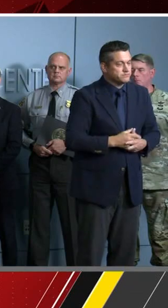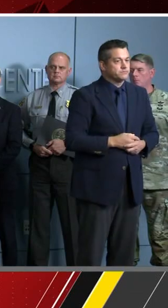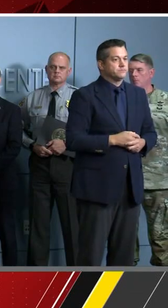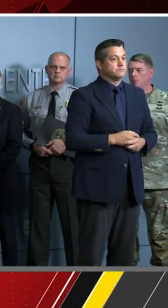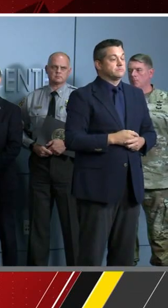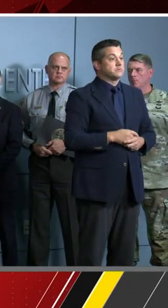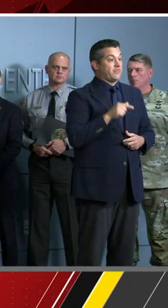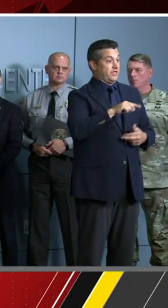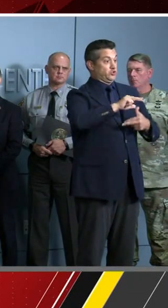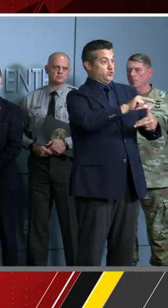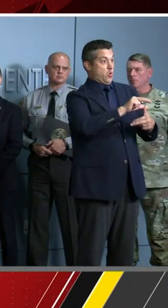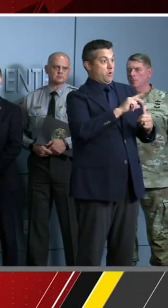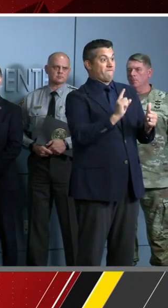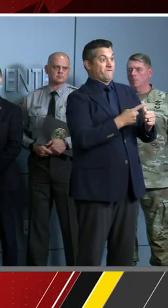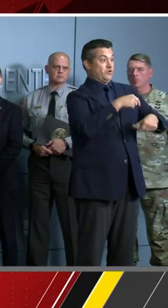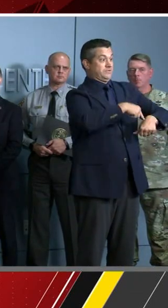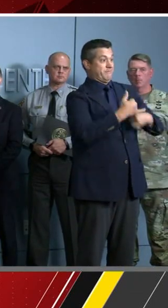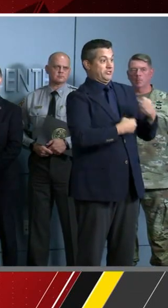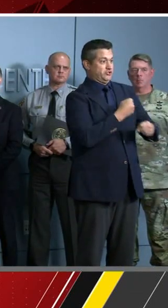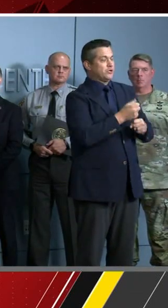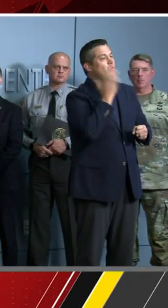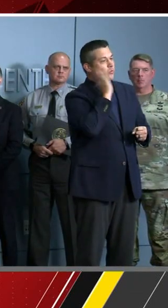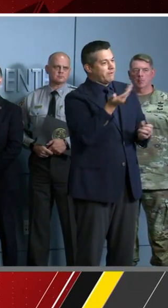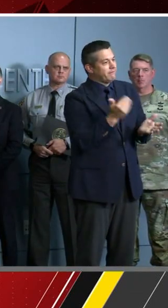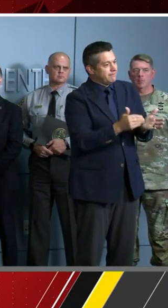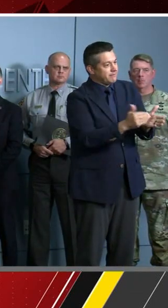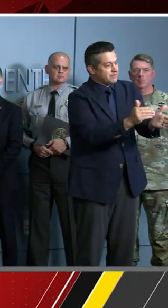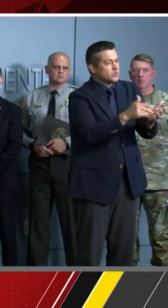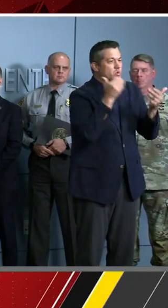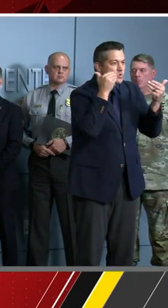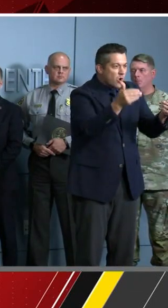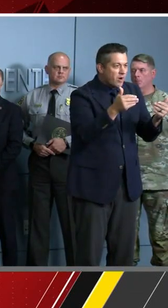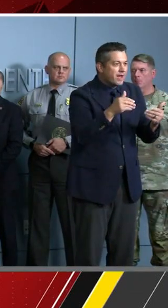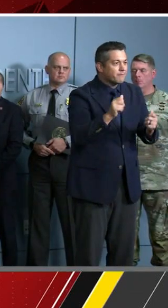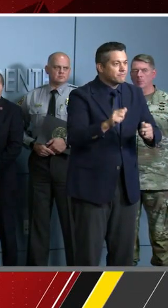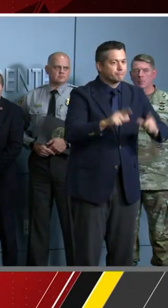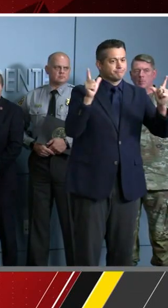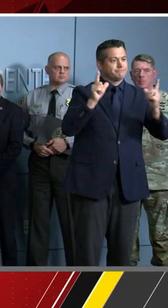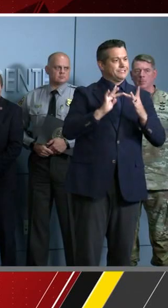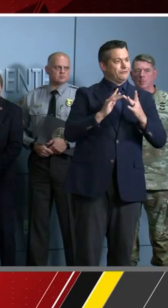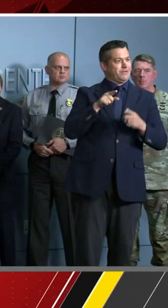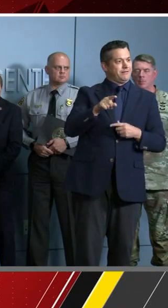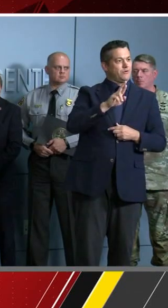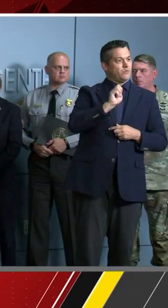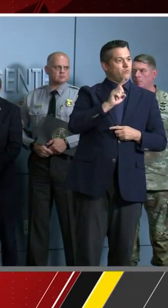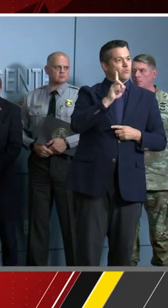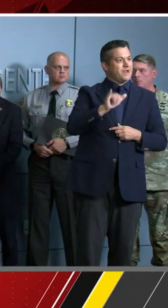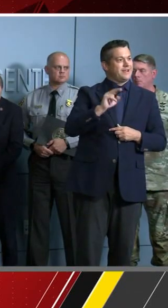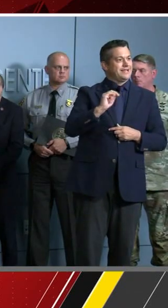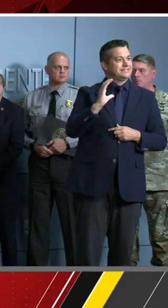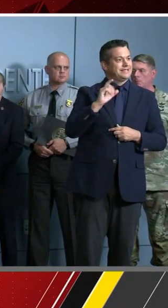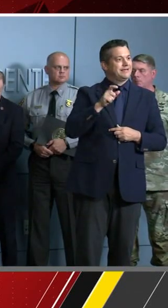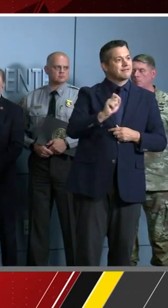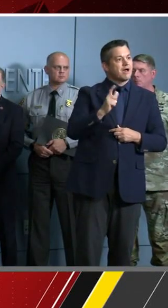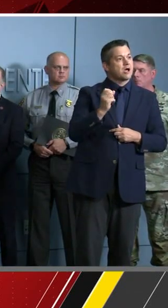last. So go to ready NC dot gov